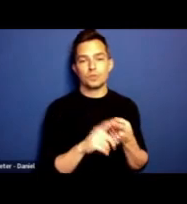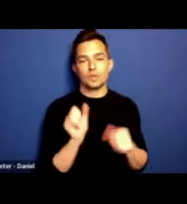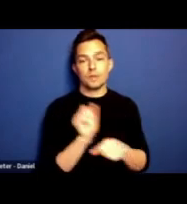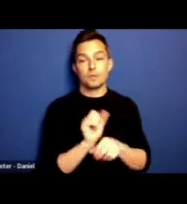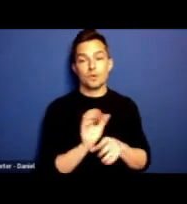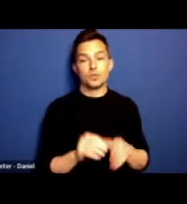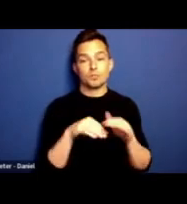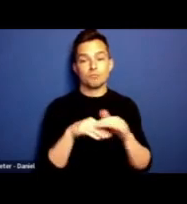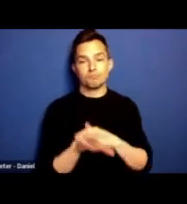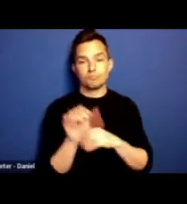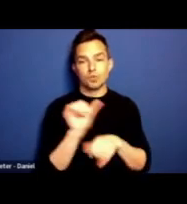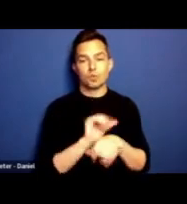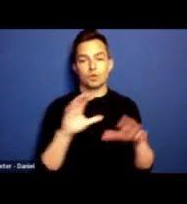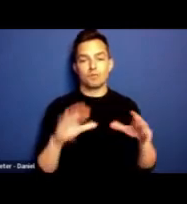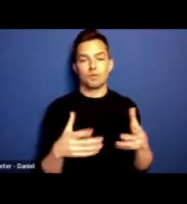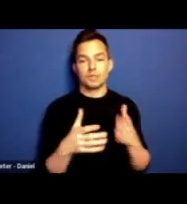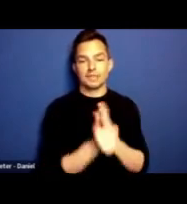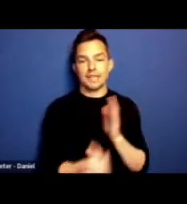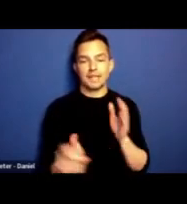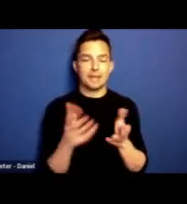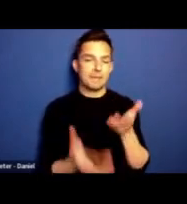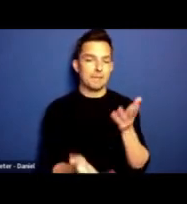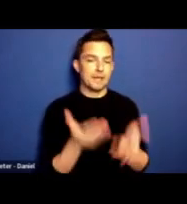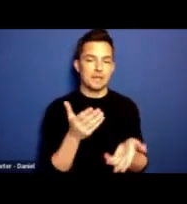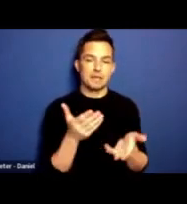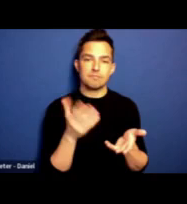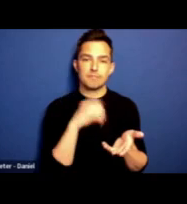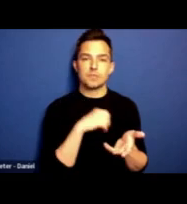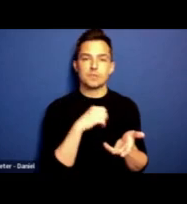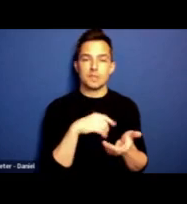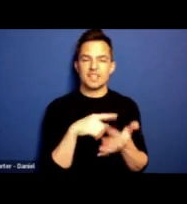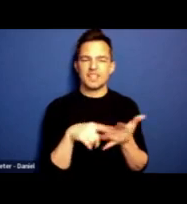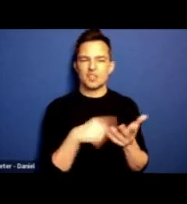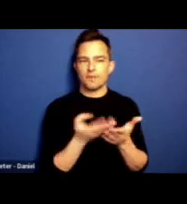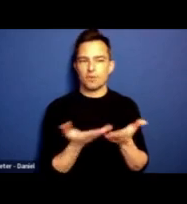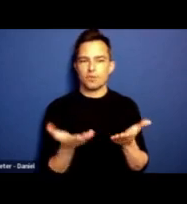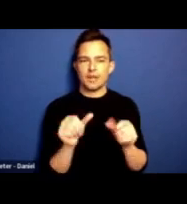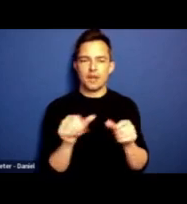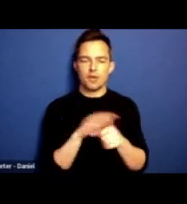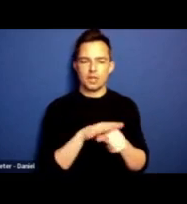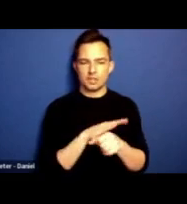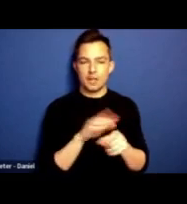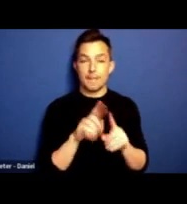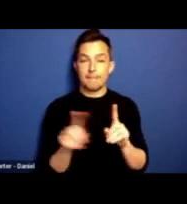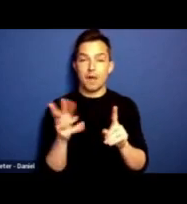into the workforce talent that they may otherwise miss. These are just a few of the areas. But I wanted to begin before we go